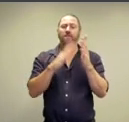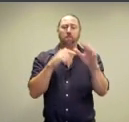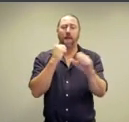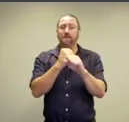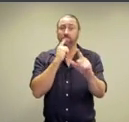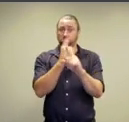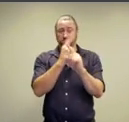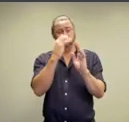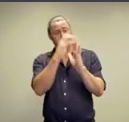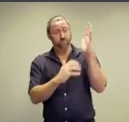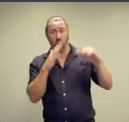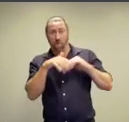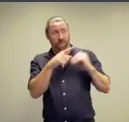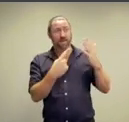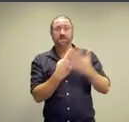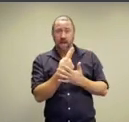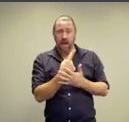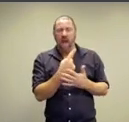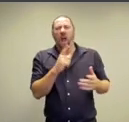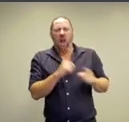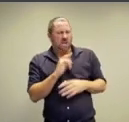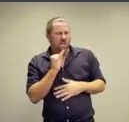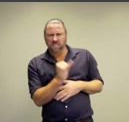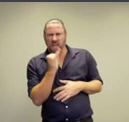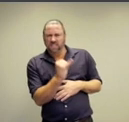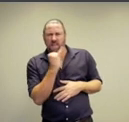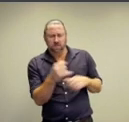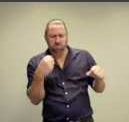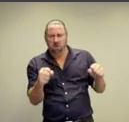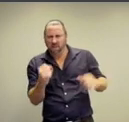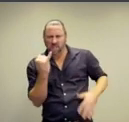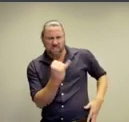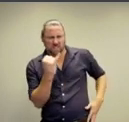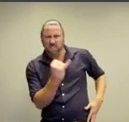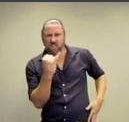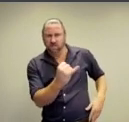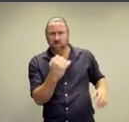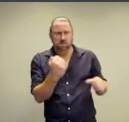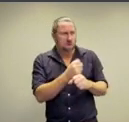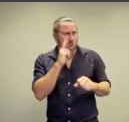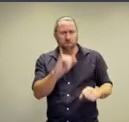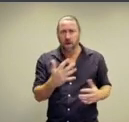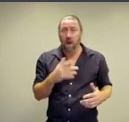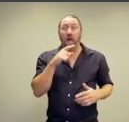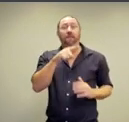article about the events which essentially demonized all the bikers in that moment.